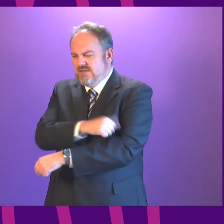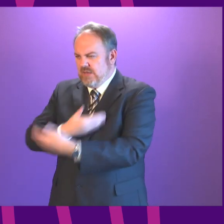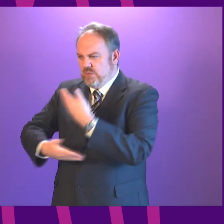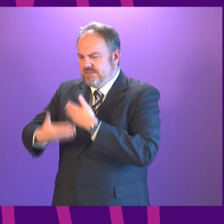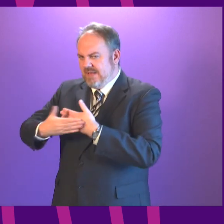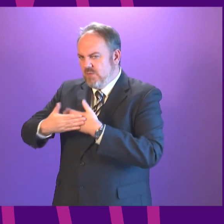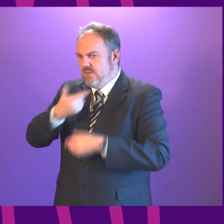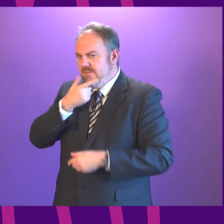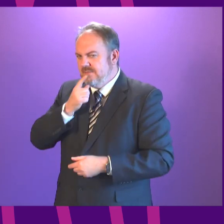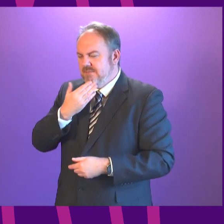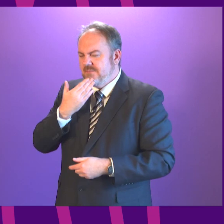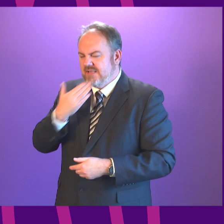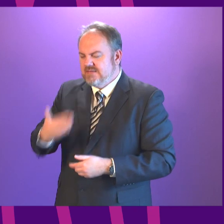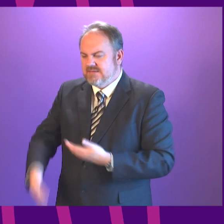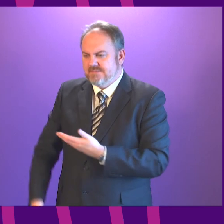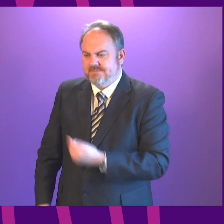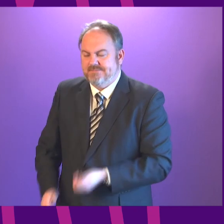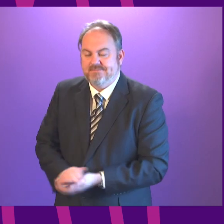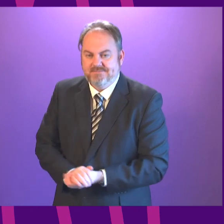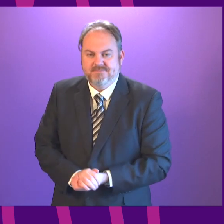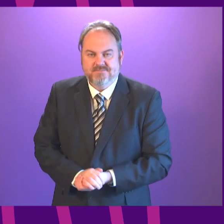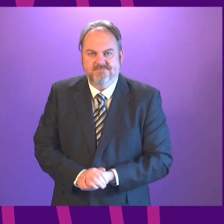The First Minister: I will ask the Cabinet Secretary for Health